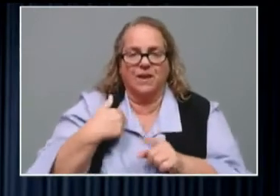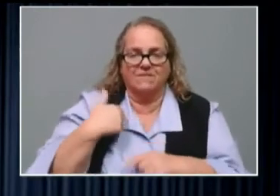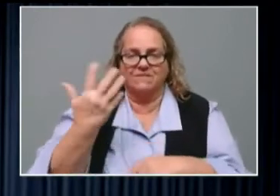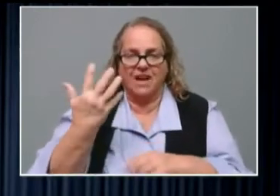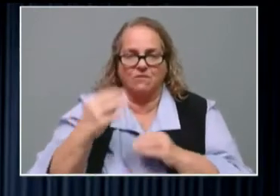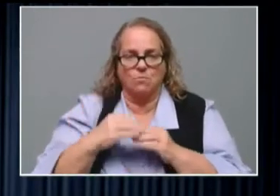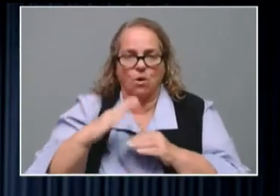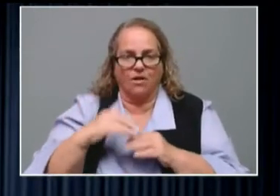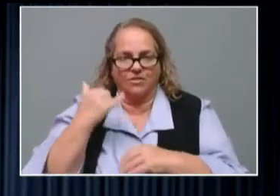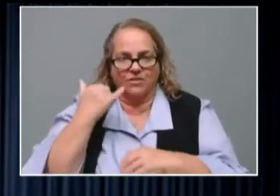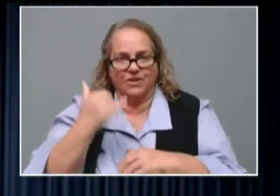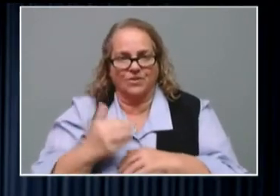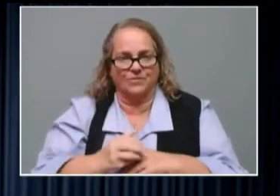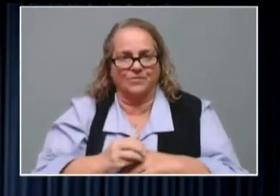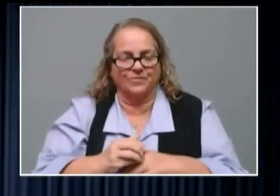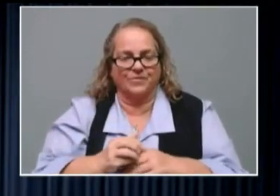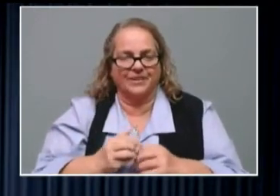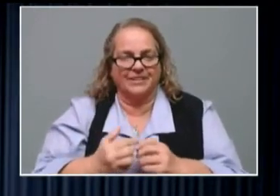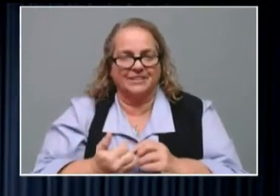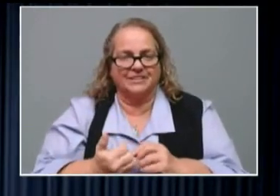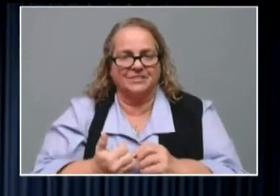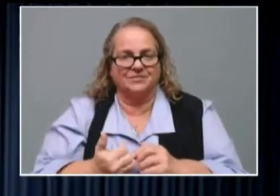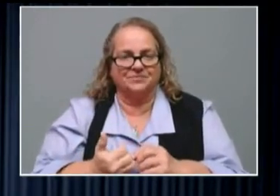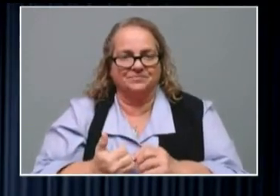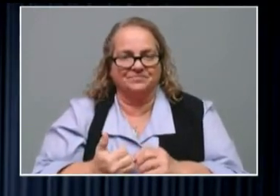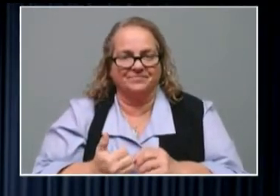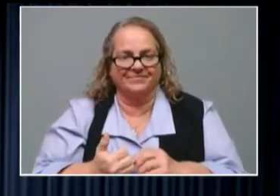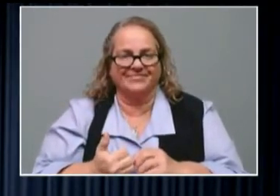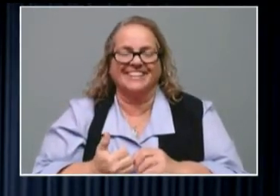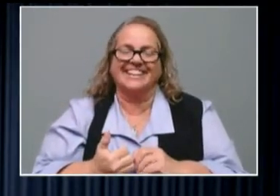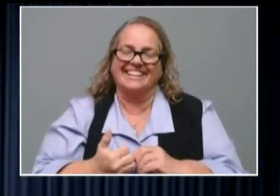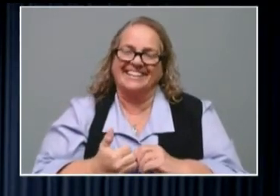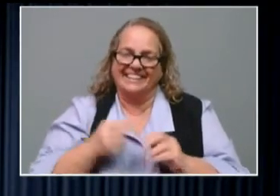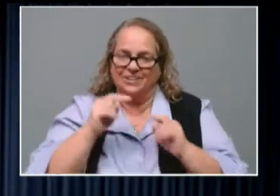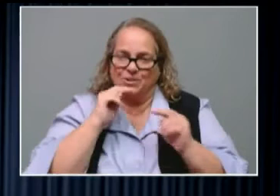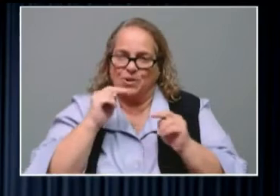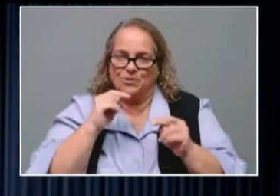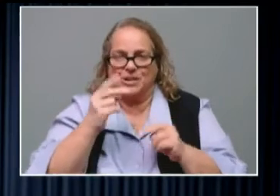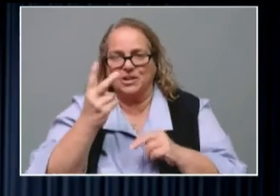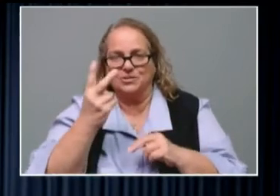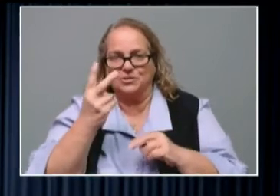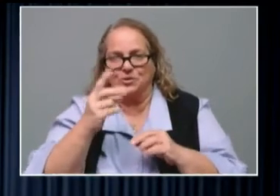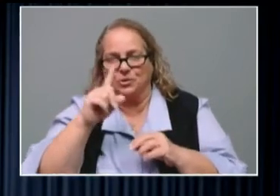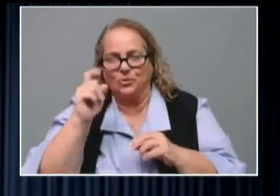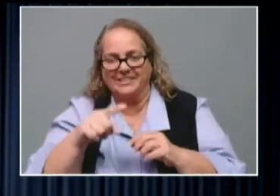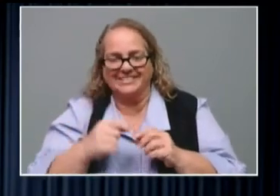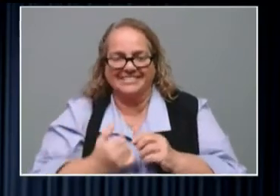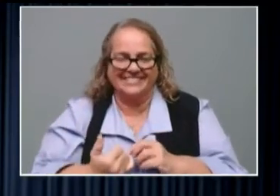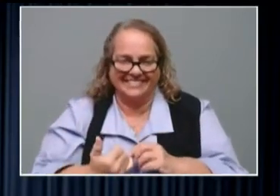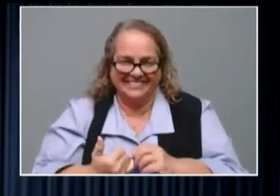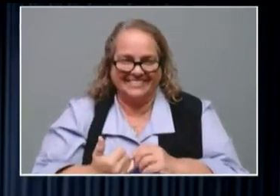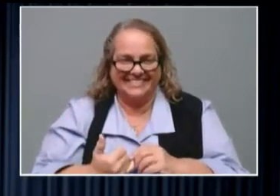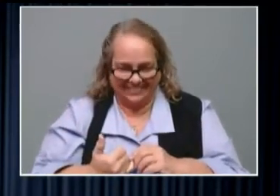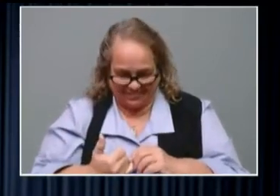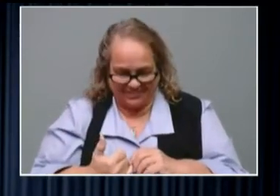Yeah, I knew you'd try to negotiate for more. All right, shoot, Okay. Um first